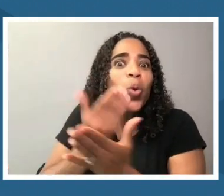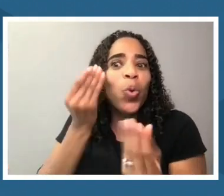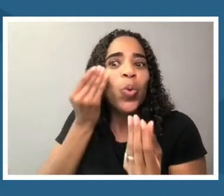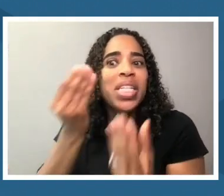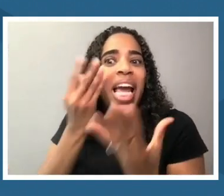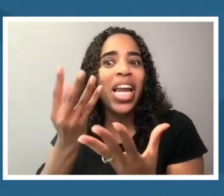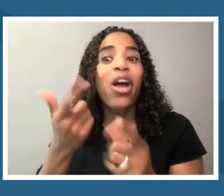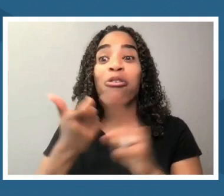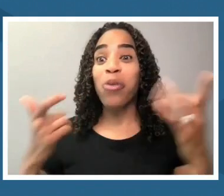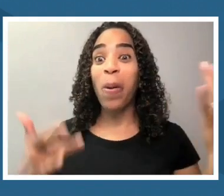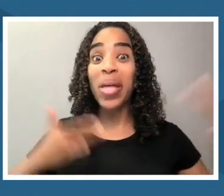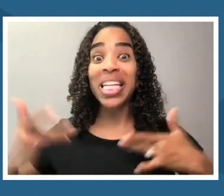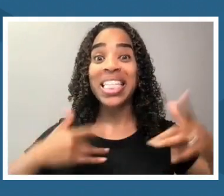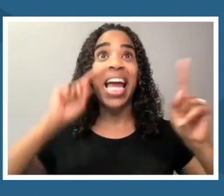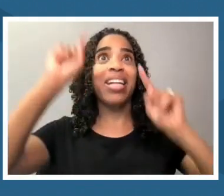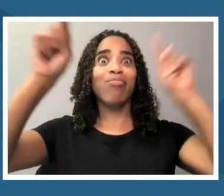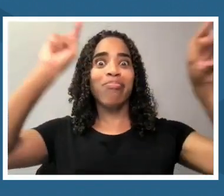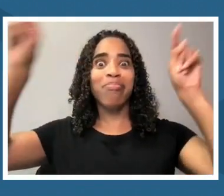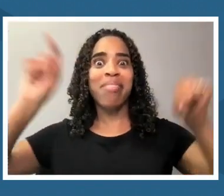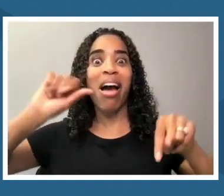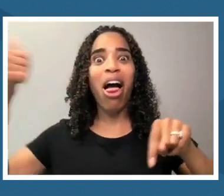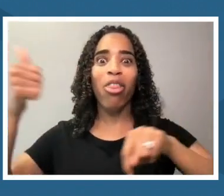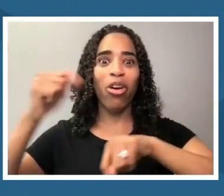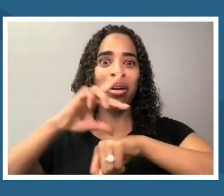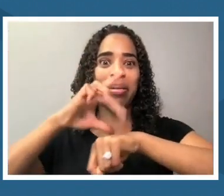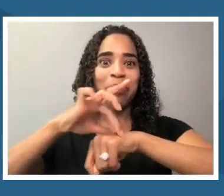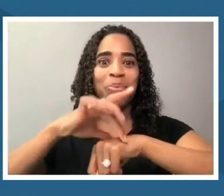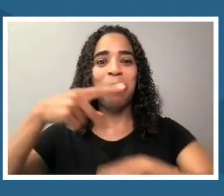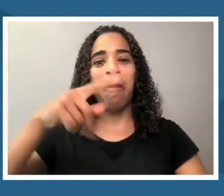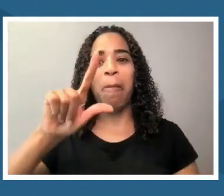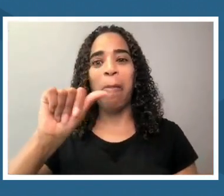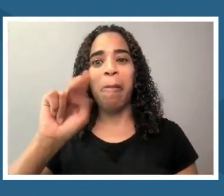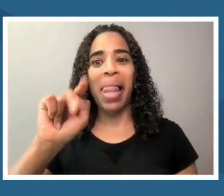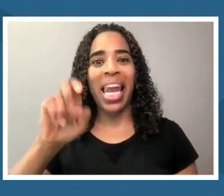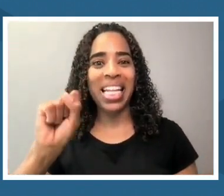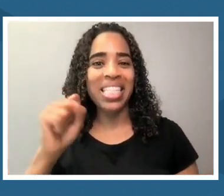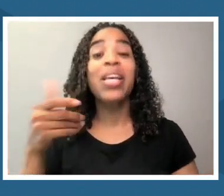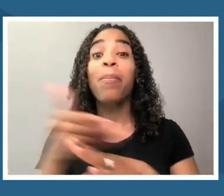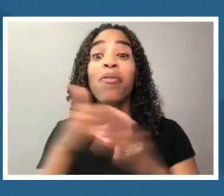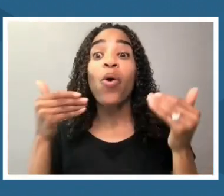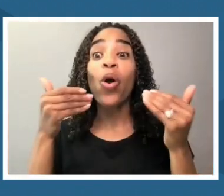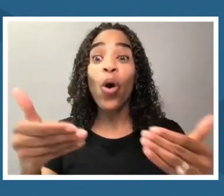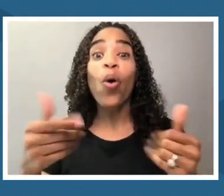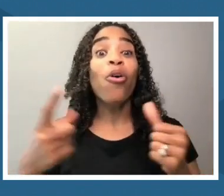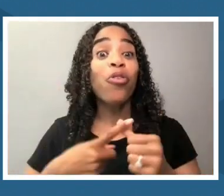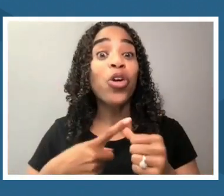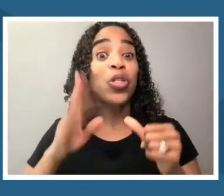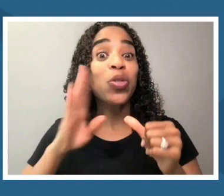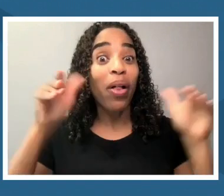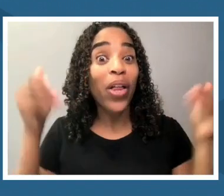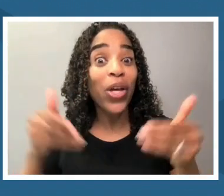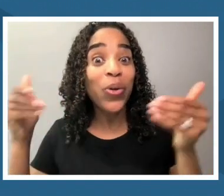exoplanets before we dive in we want to do some